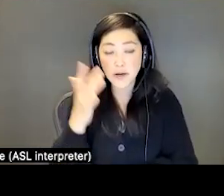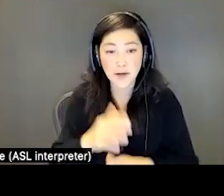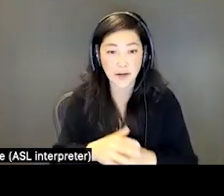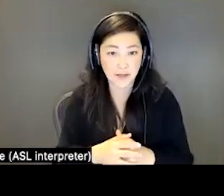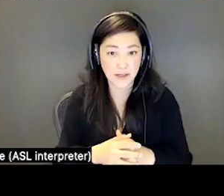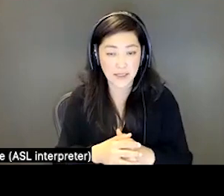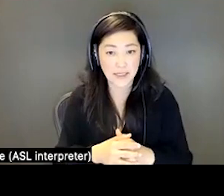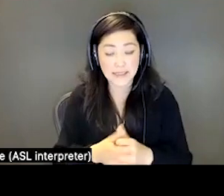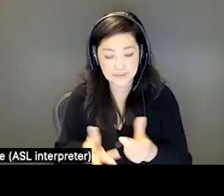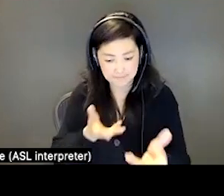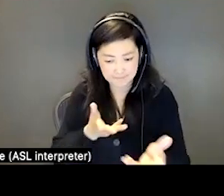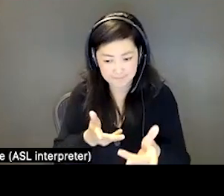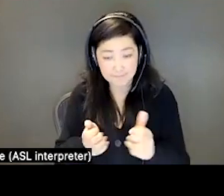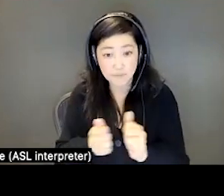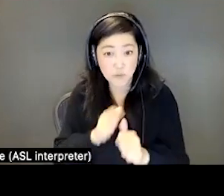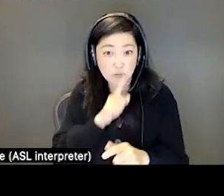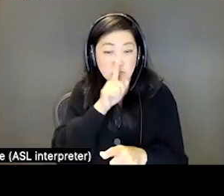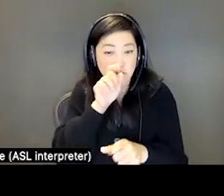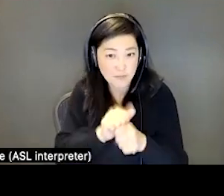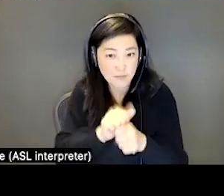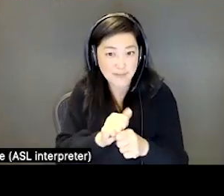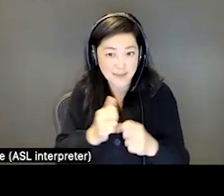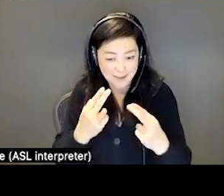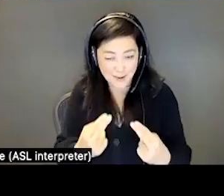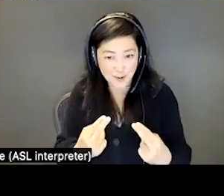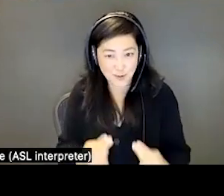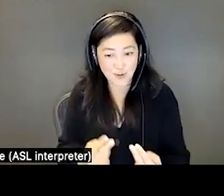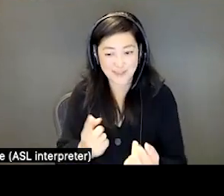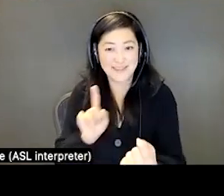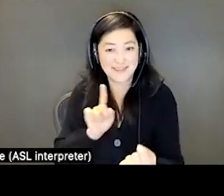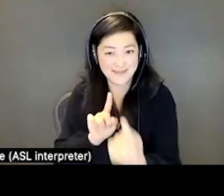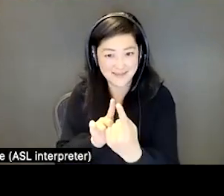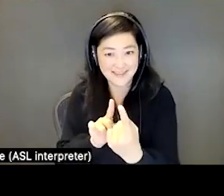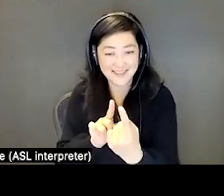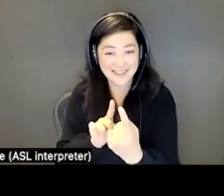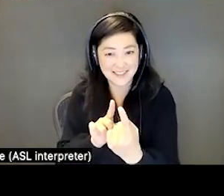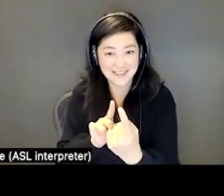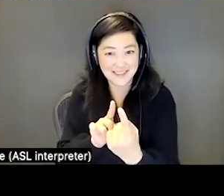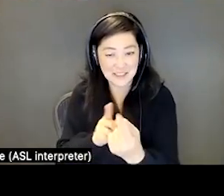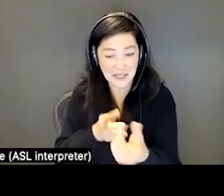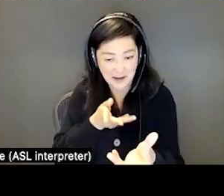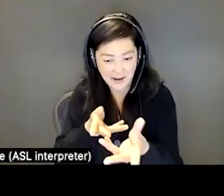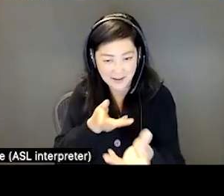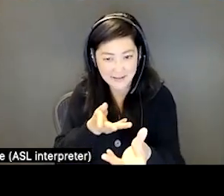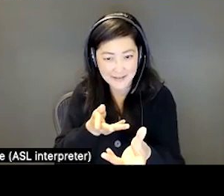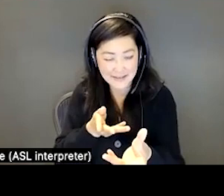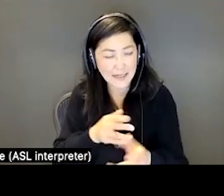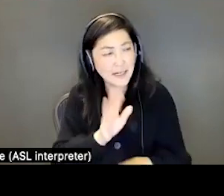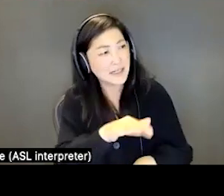customers is that they come in and they say, "Well, I'm doing a project on East Germany,